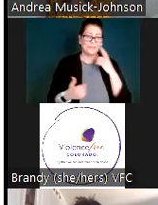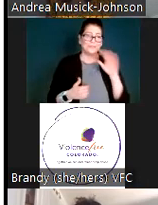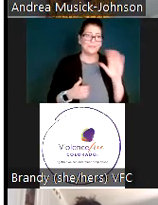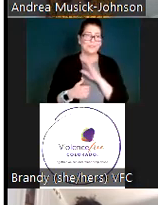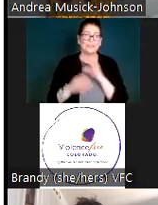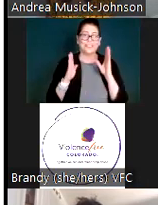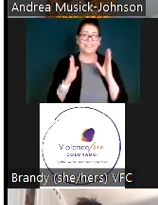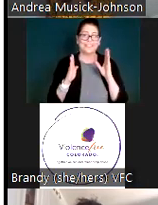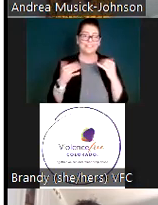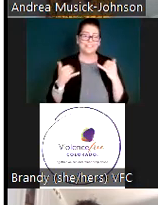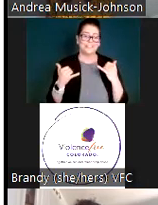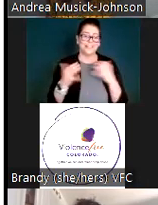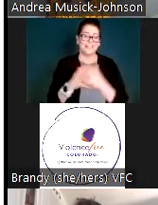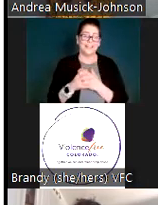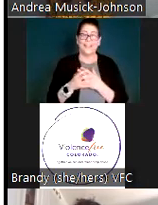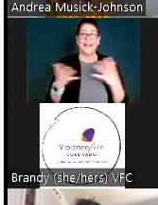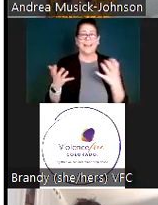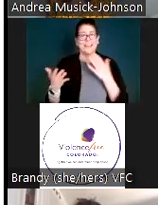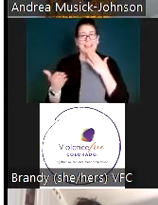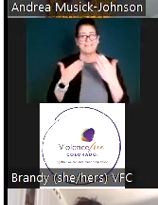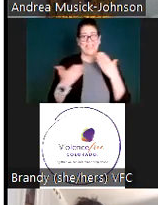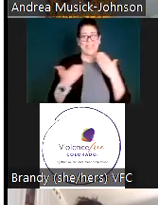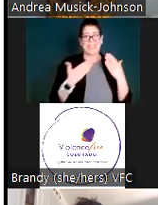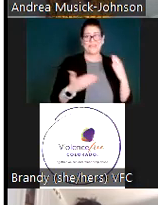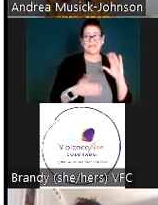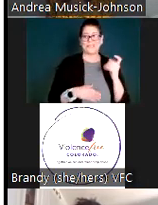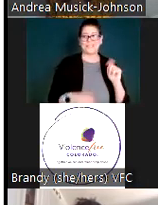today. Lots of thank yous coming into the chat. So, thanks so much.